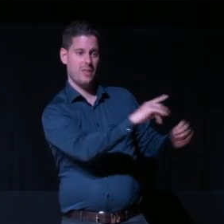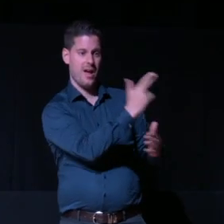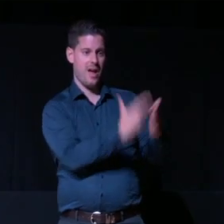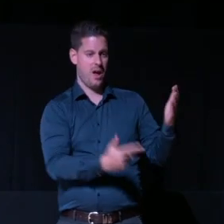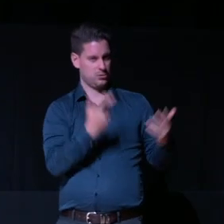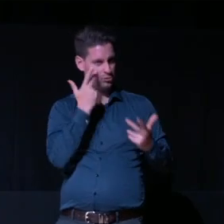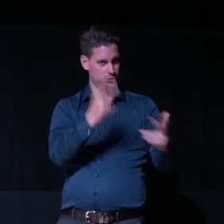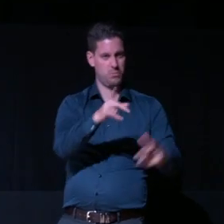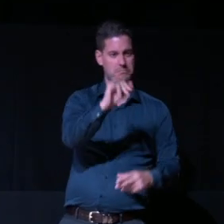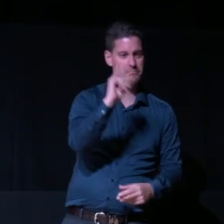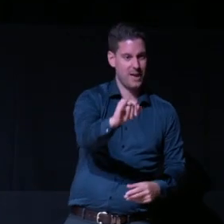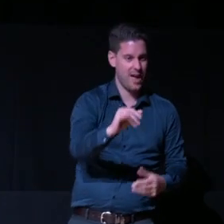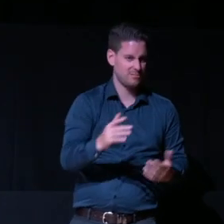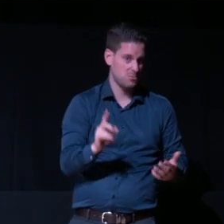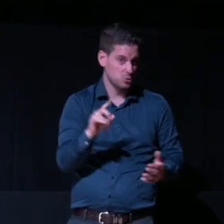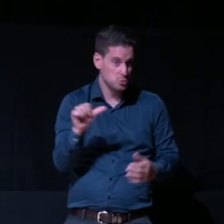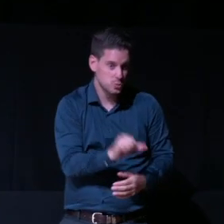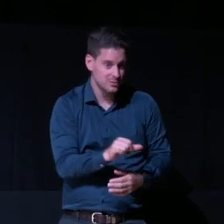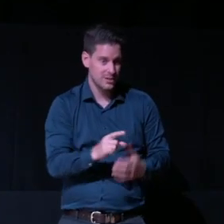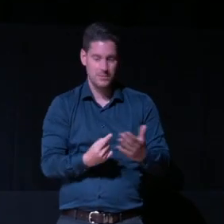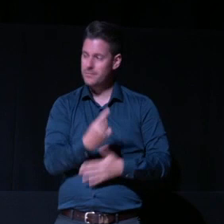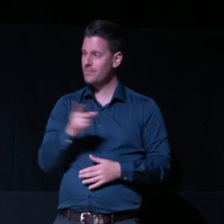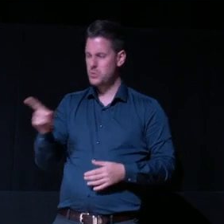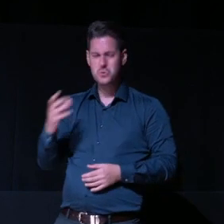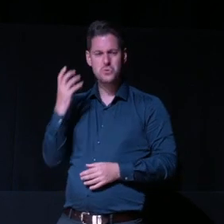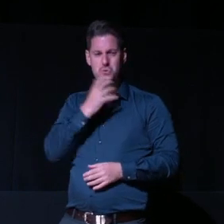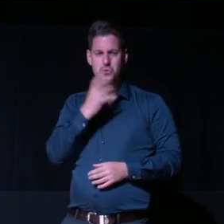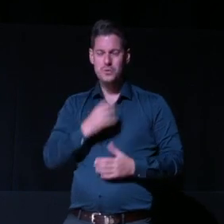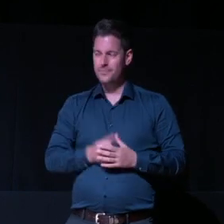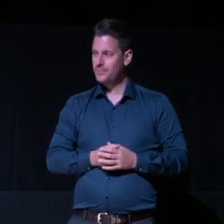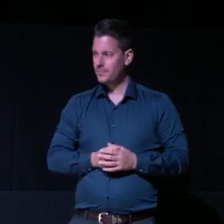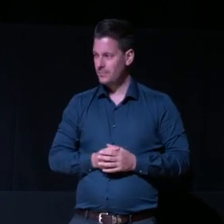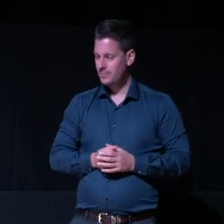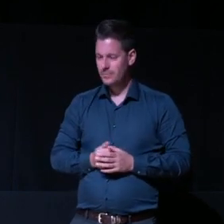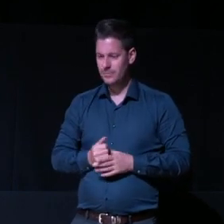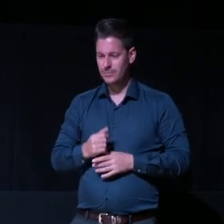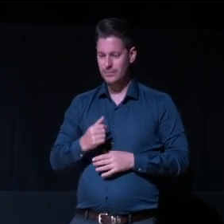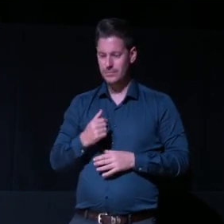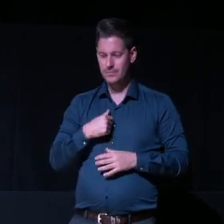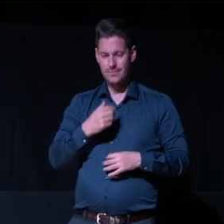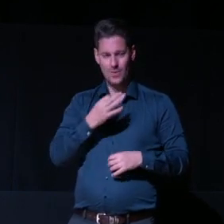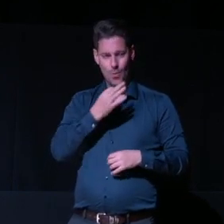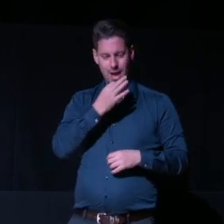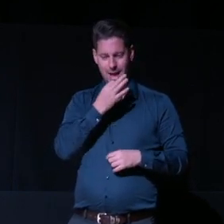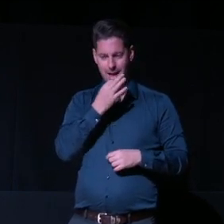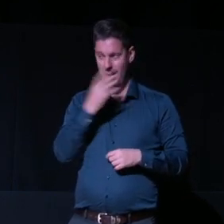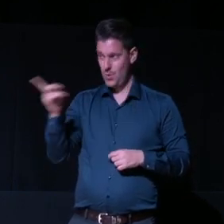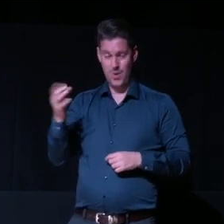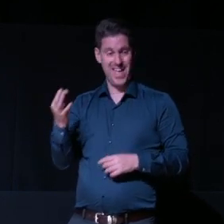it like you know no one's actually like the reason we ask the question is because we feel a bit. Like a bit icky about